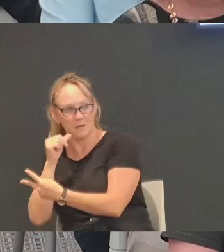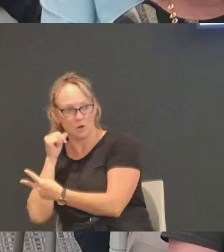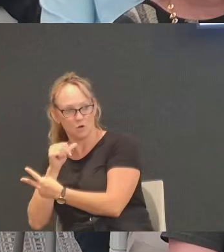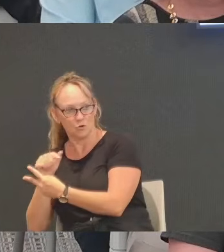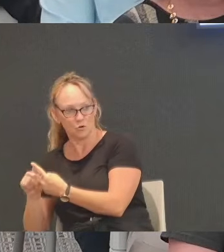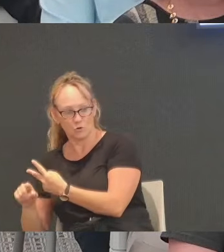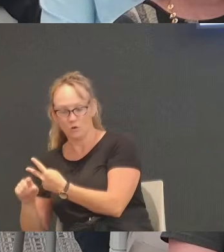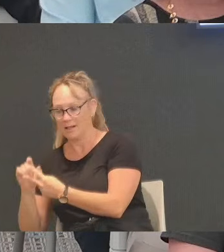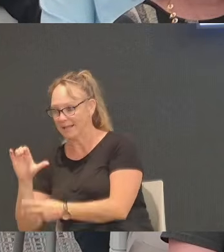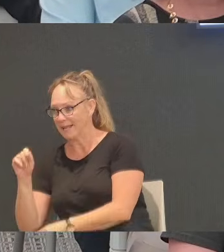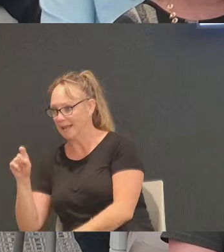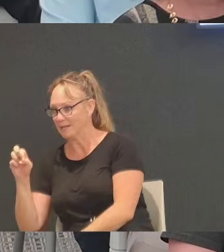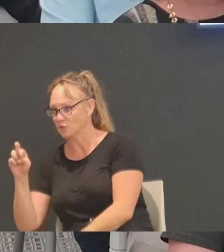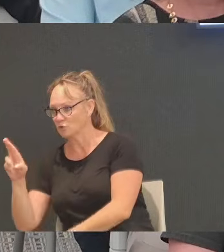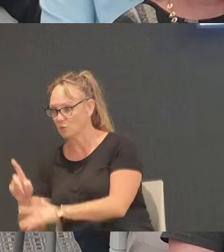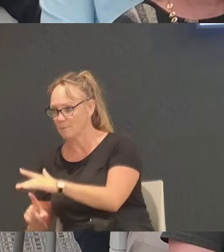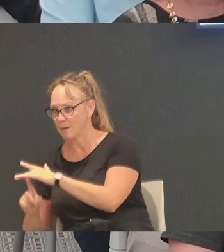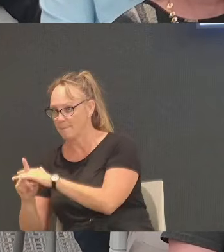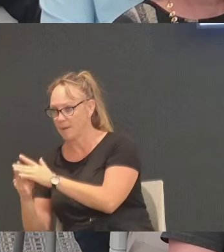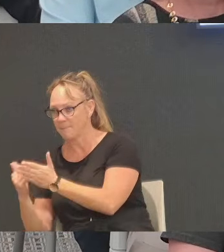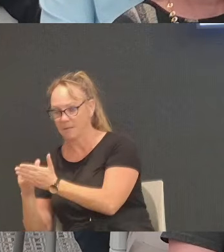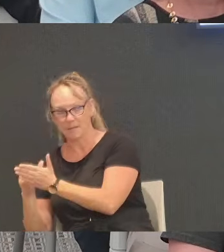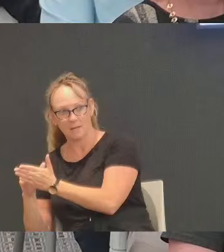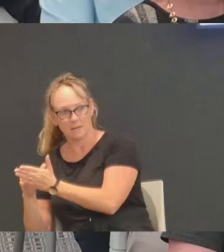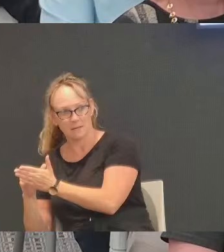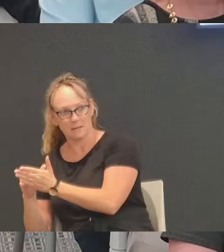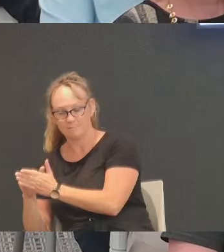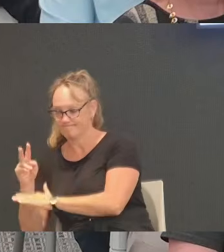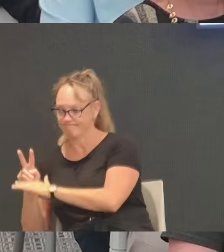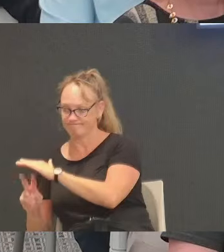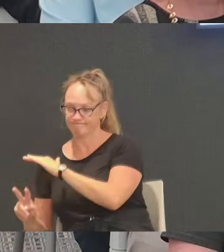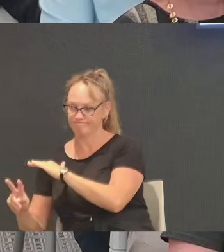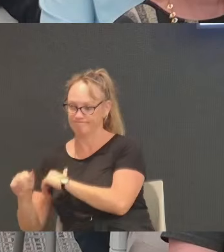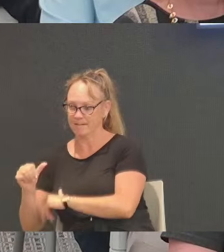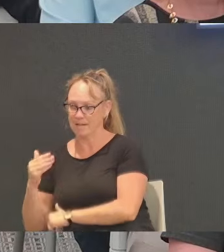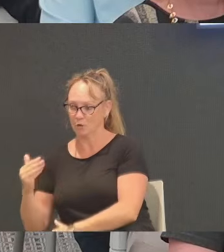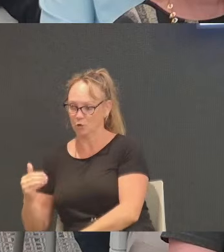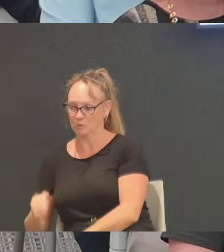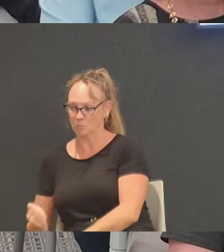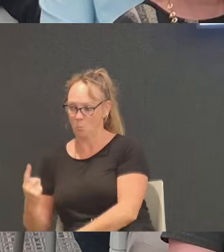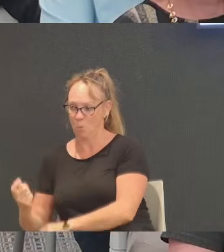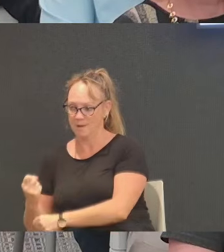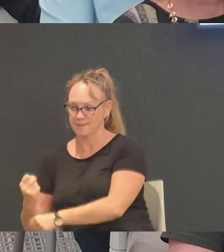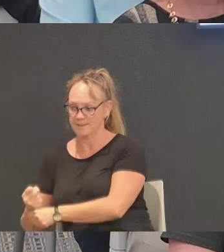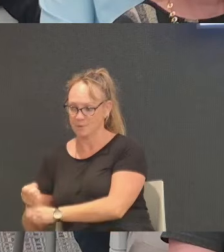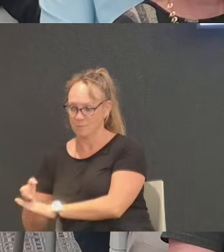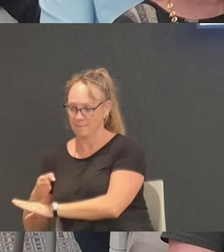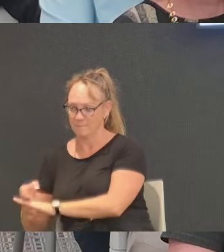program. The prognosis wasn't good, just a year. Instead of preparing a family for their future,